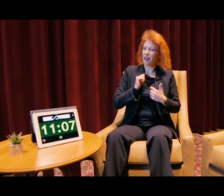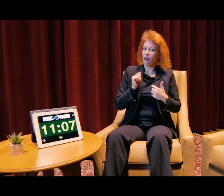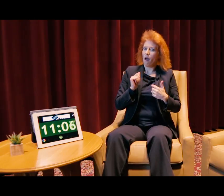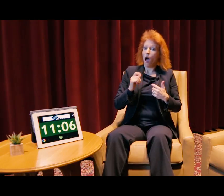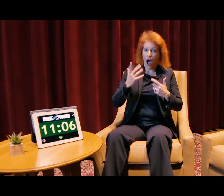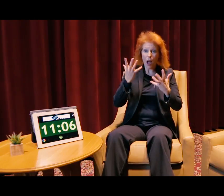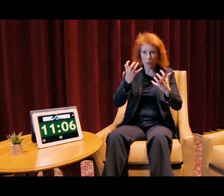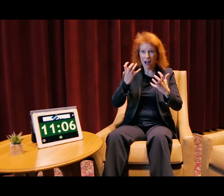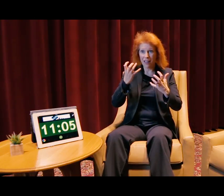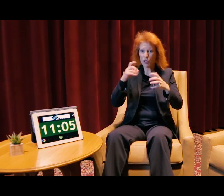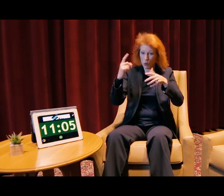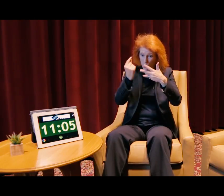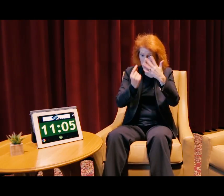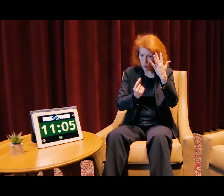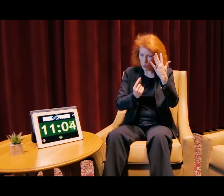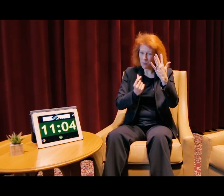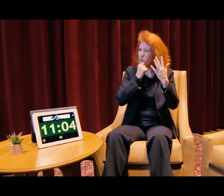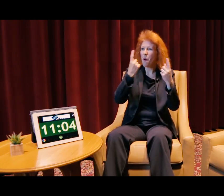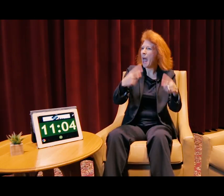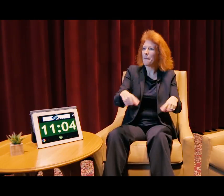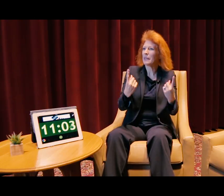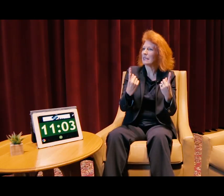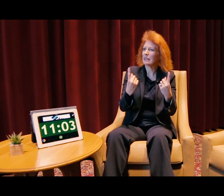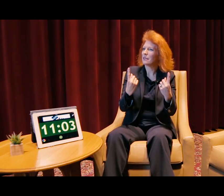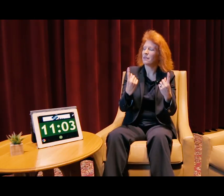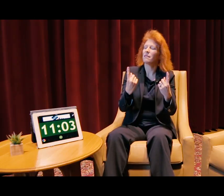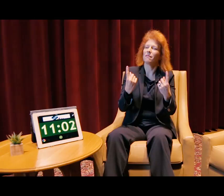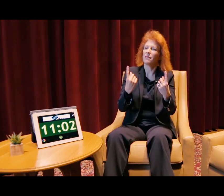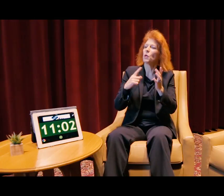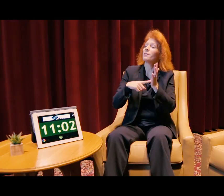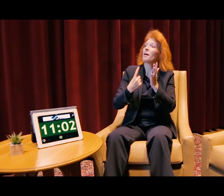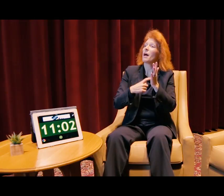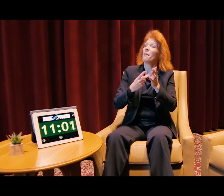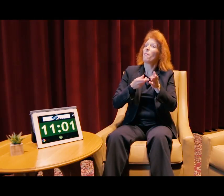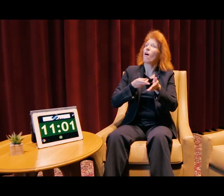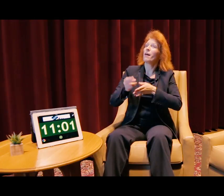I wish I had on prospective clients. And instead of being honest with myself,